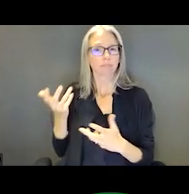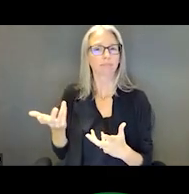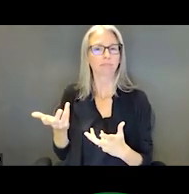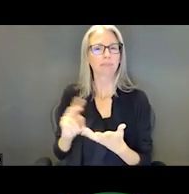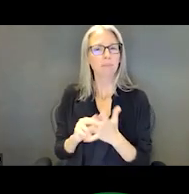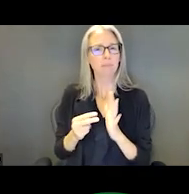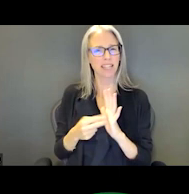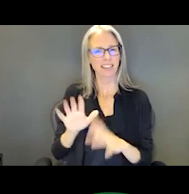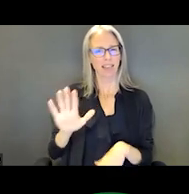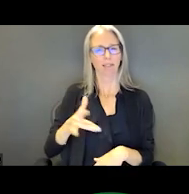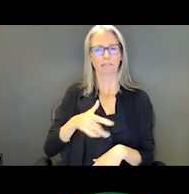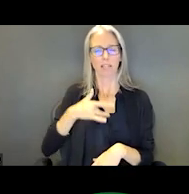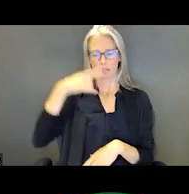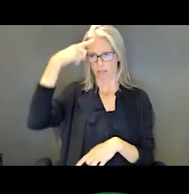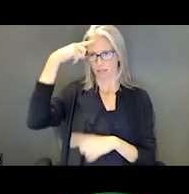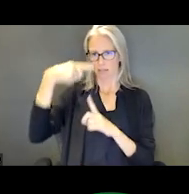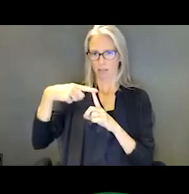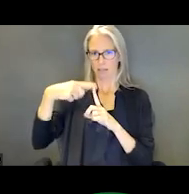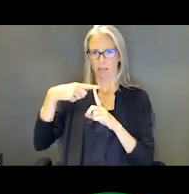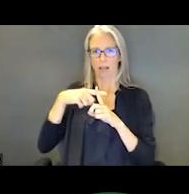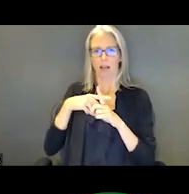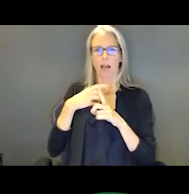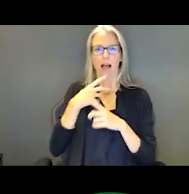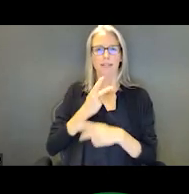and then you can relay that and share that with others.